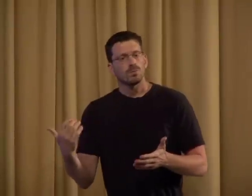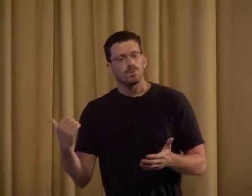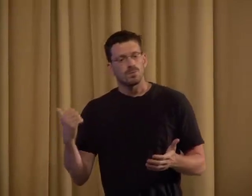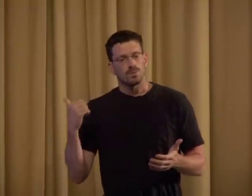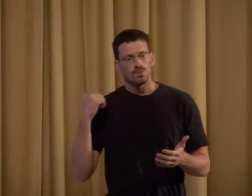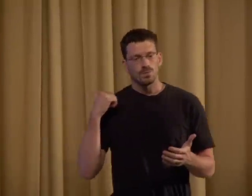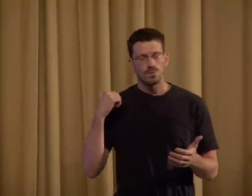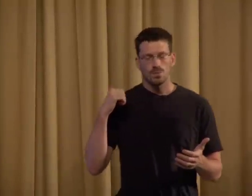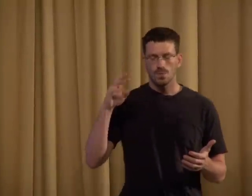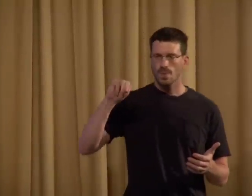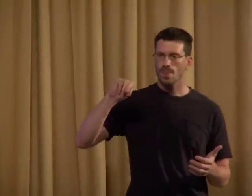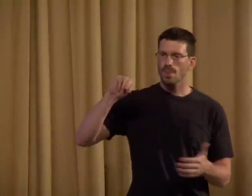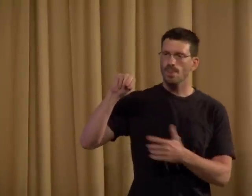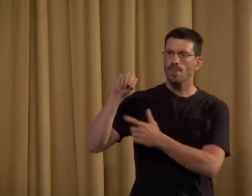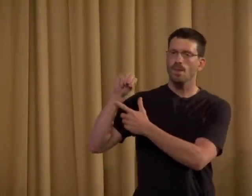Another example: Michael Jordan, the basketball player. One year ago he was elected to the Basketball Hall of Fame.